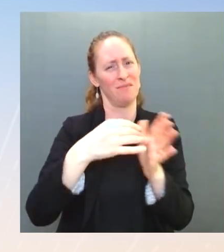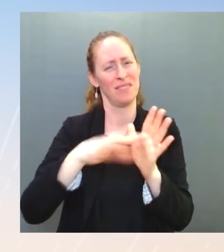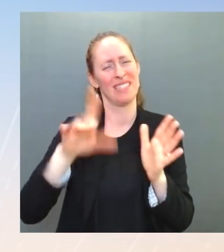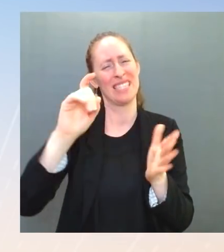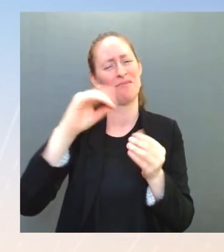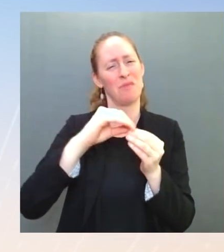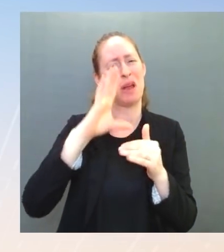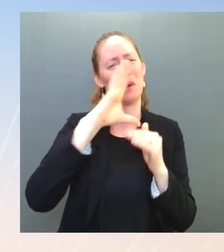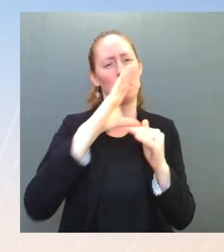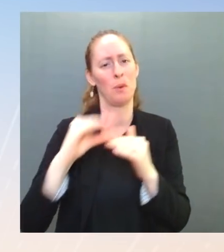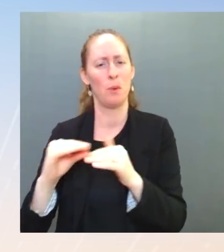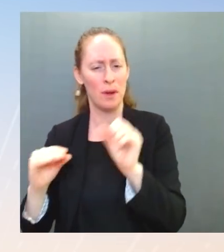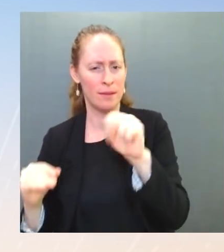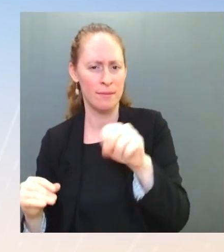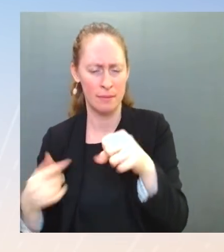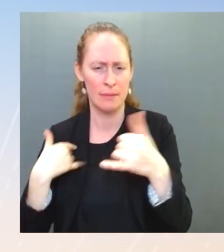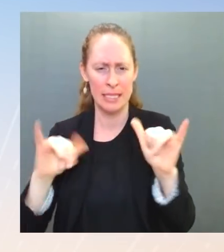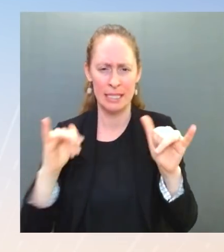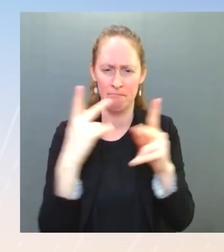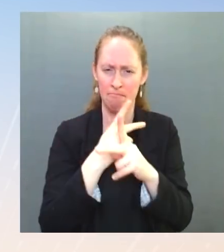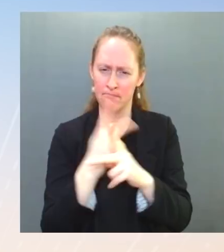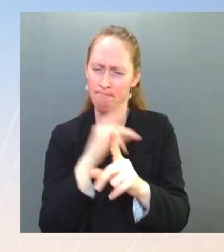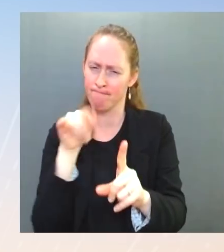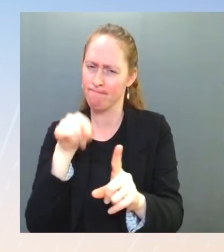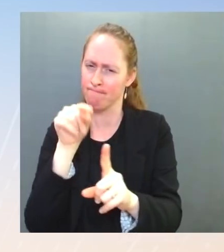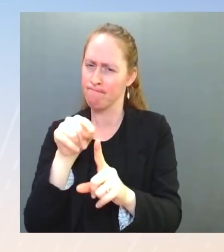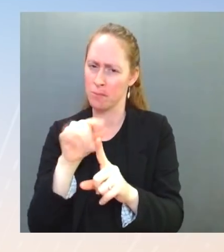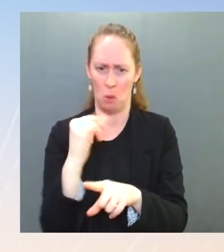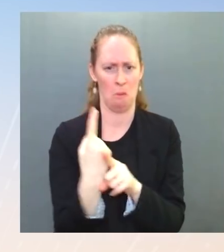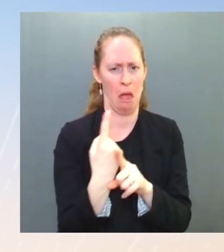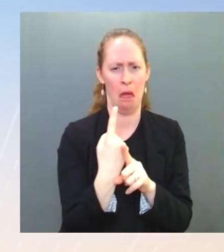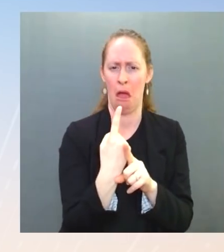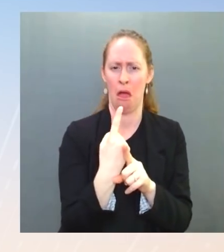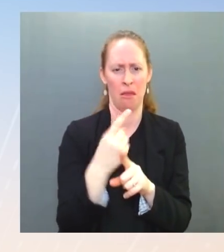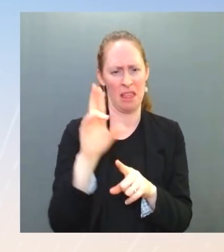that Larry Summers has made. Go ahead. The Press: Thanks, Jen. On the guns.